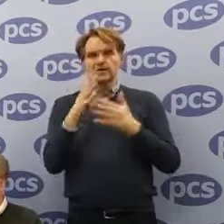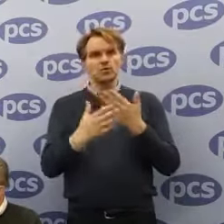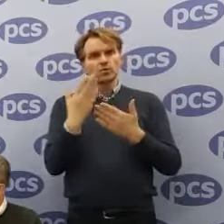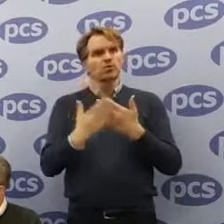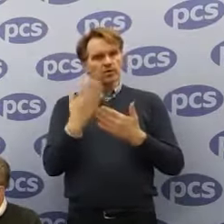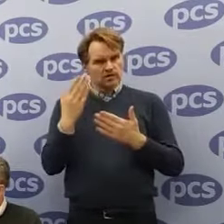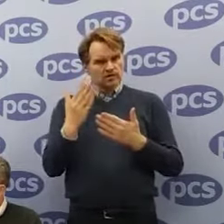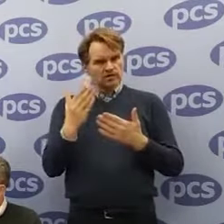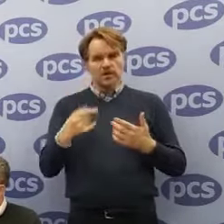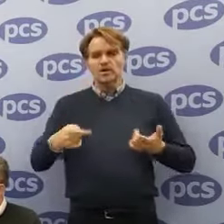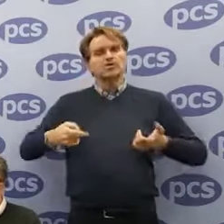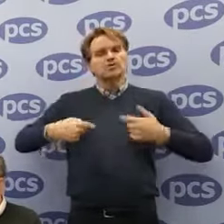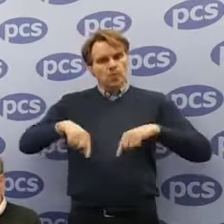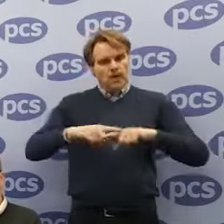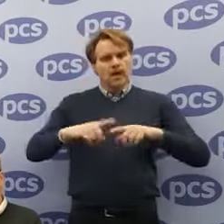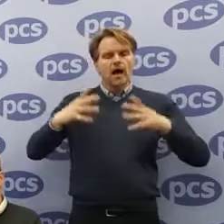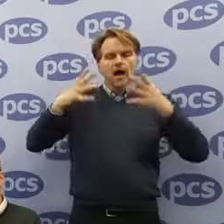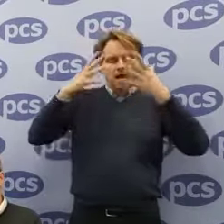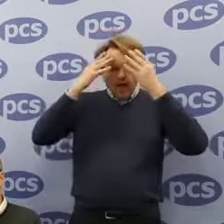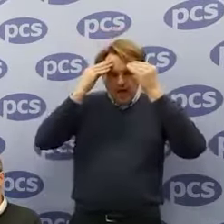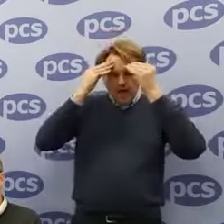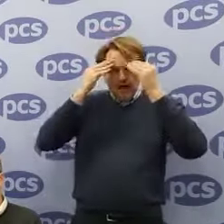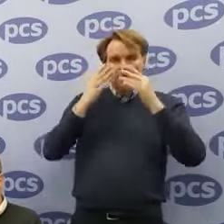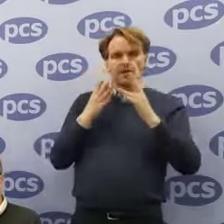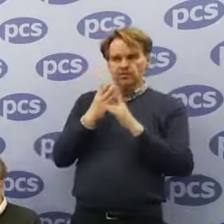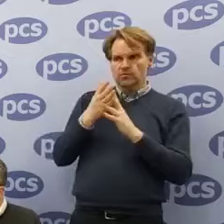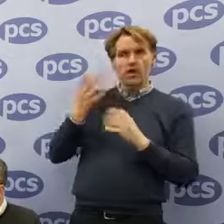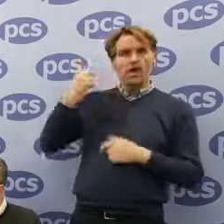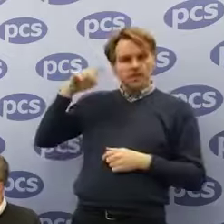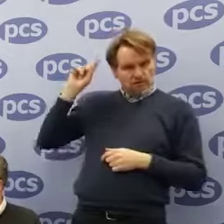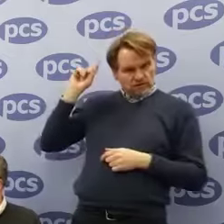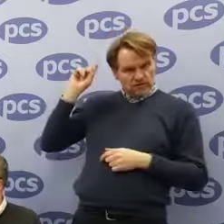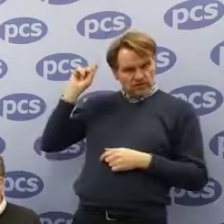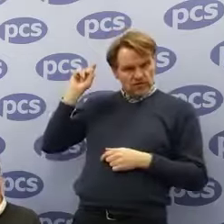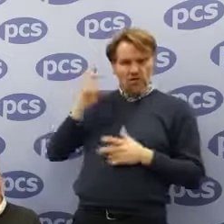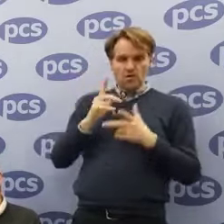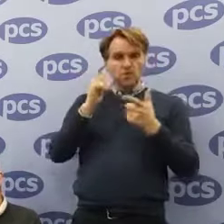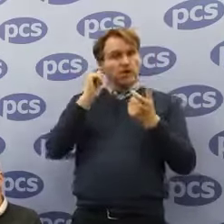and learn from last year, we're making a few adjustments to how any ballot would